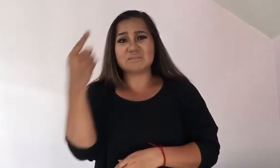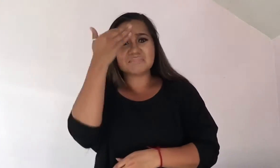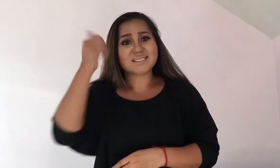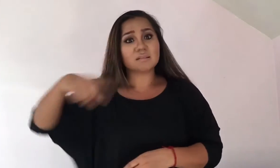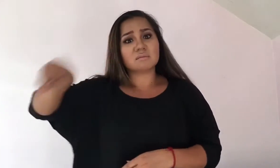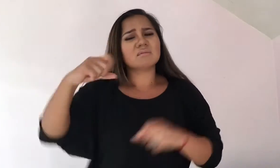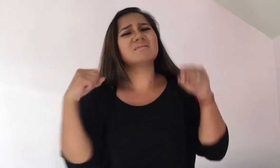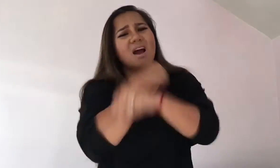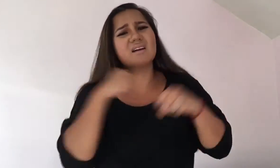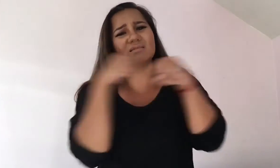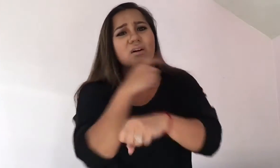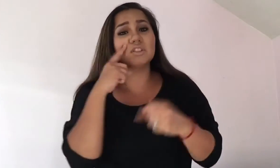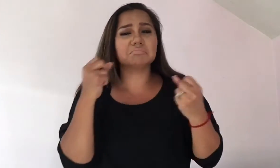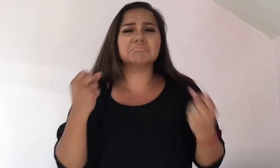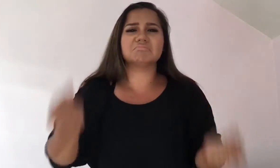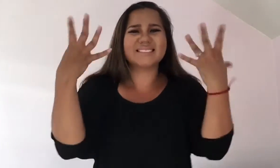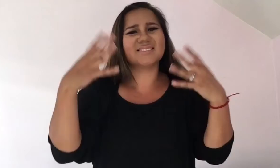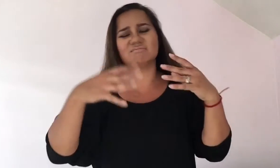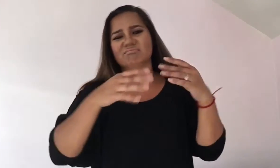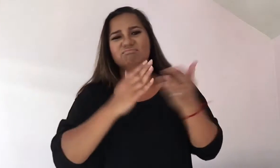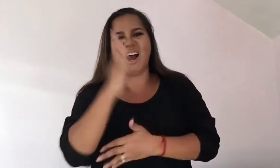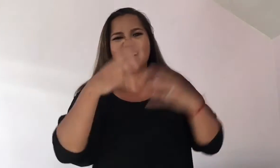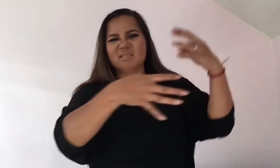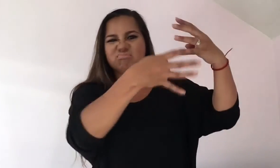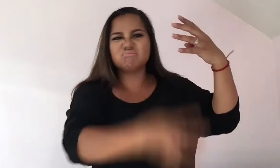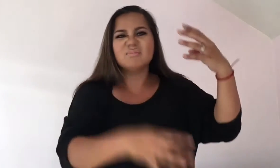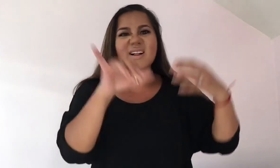fighting for many of the rights